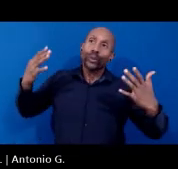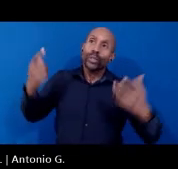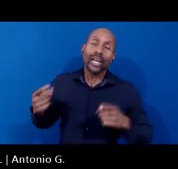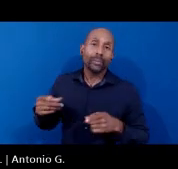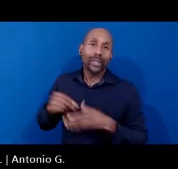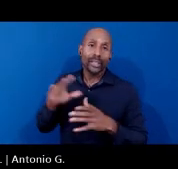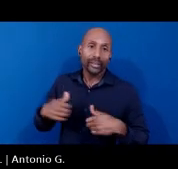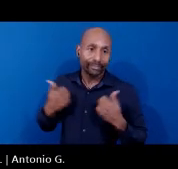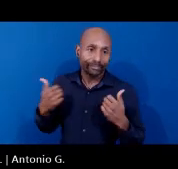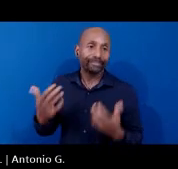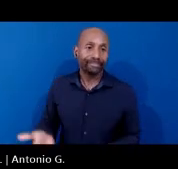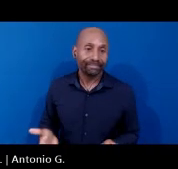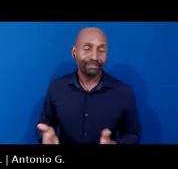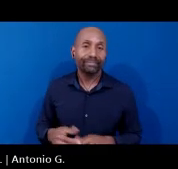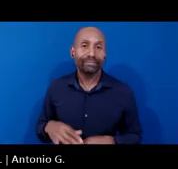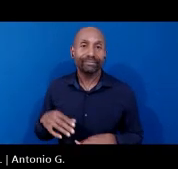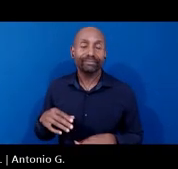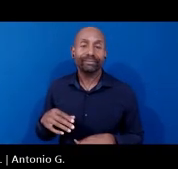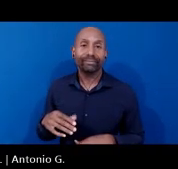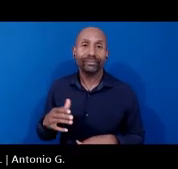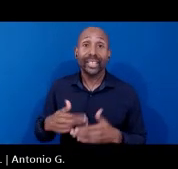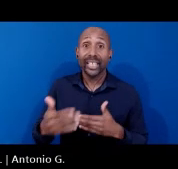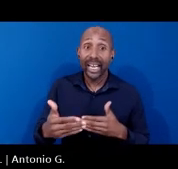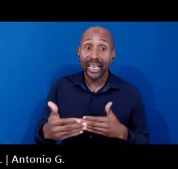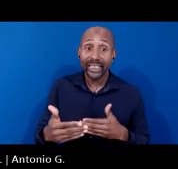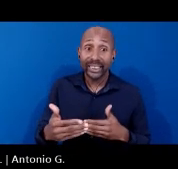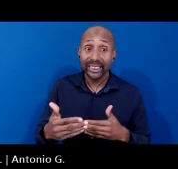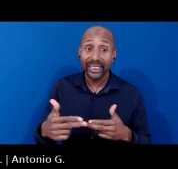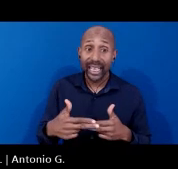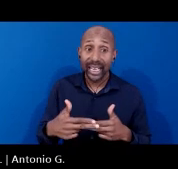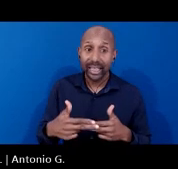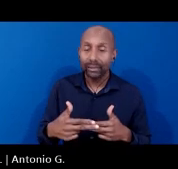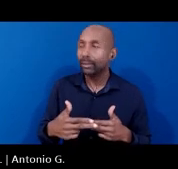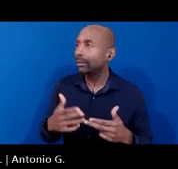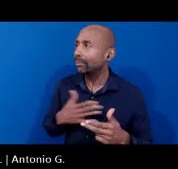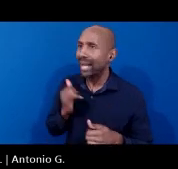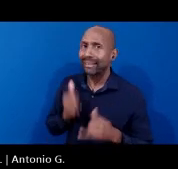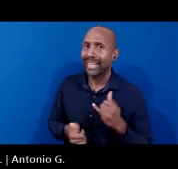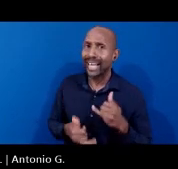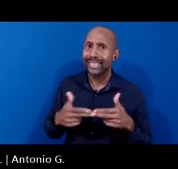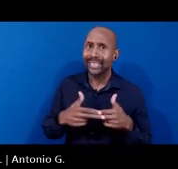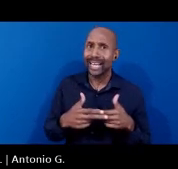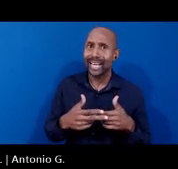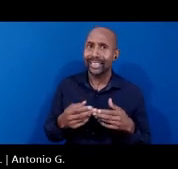Oh, my last slide is gone. Well, I will wrap up in saying that the aim of the Inspiration